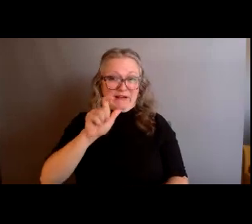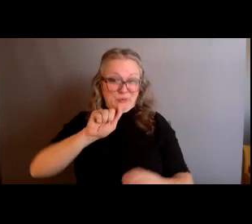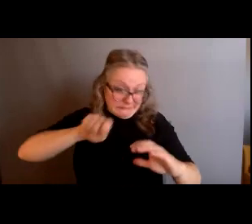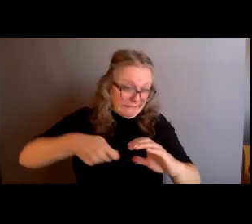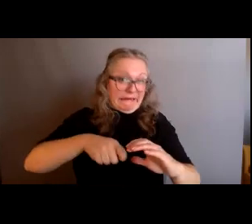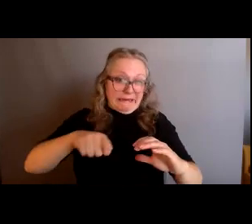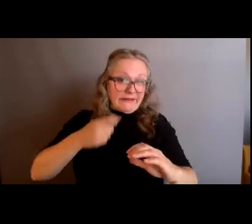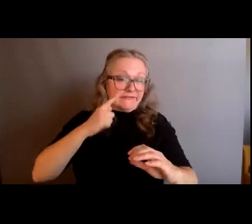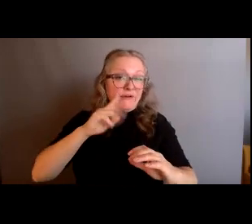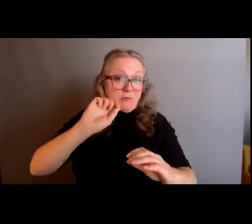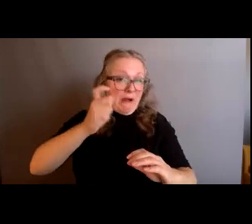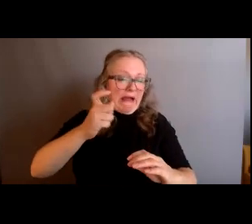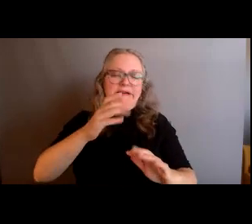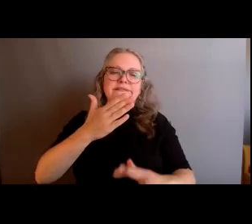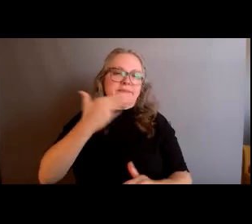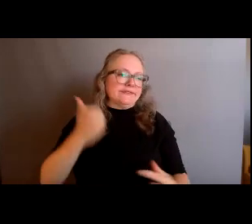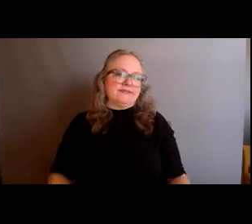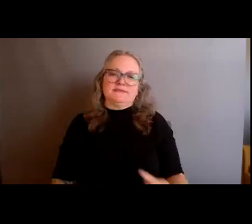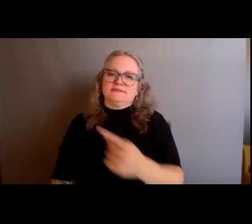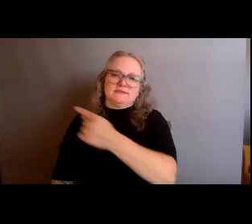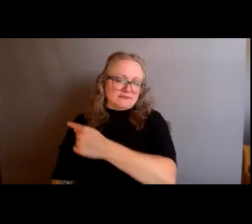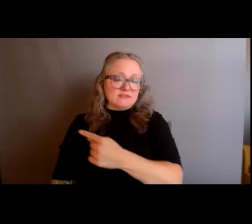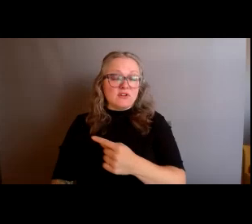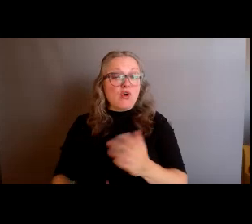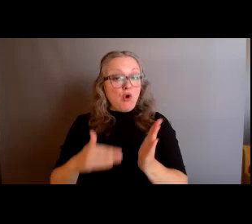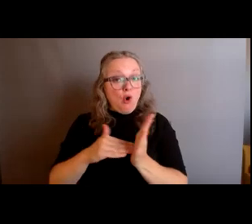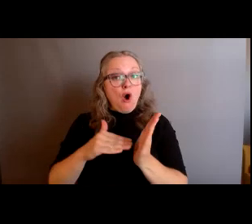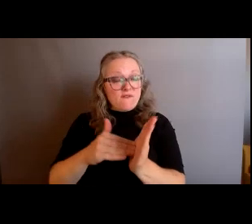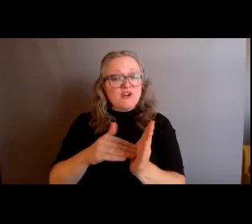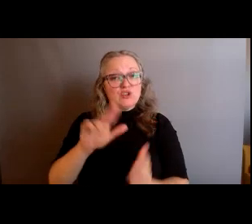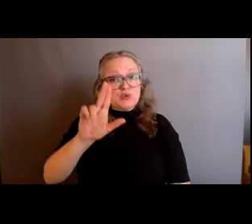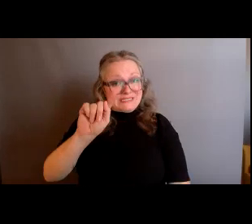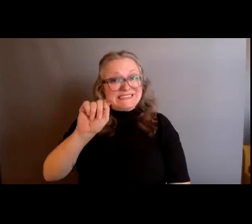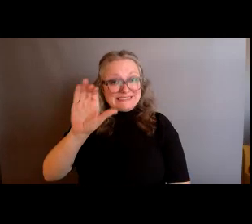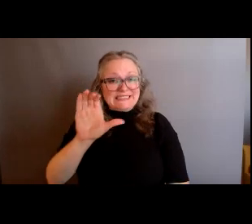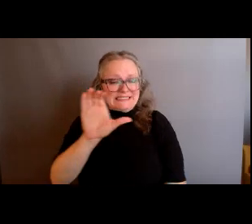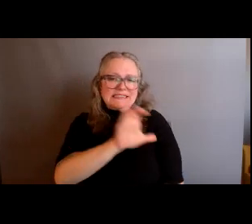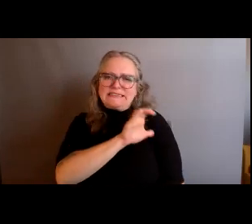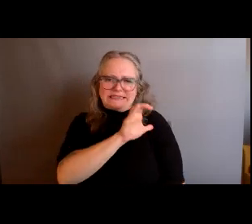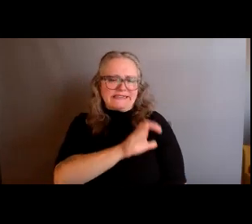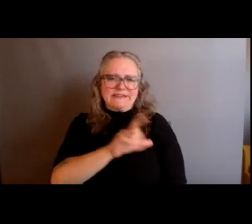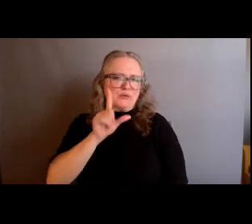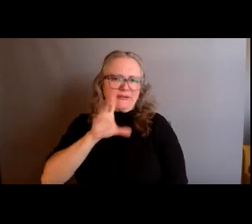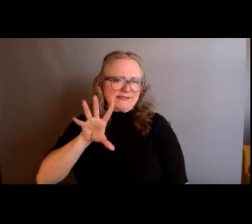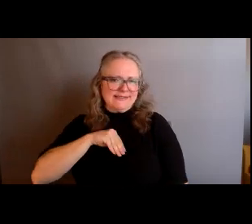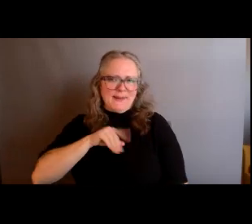Lot of urgent care takes care of them too, so it's just it's real easy just to get them to do it.